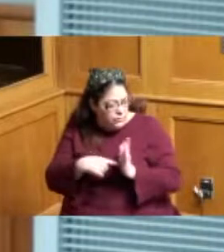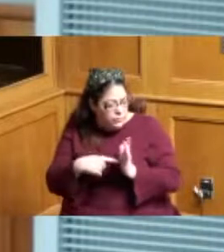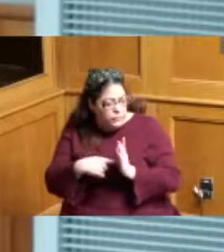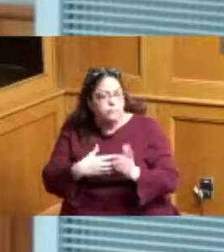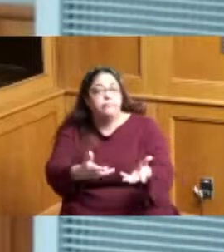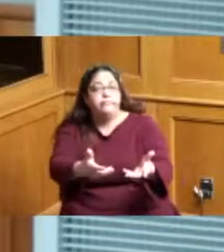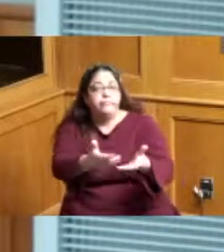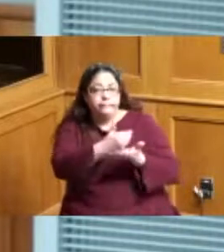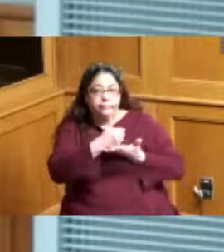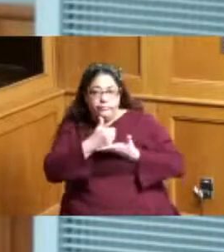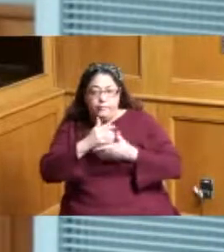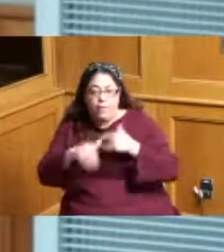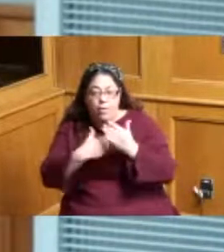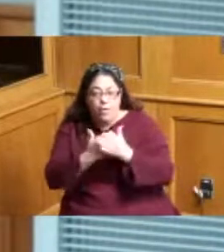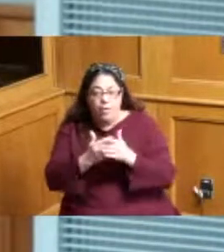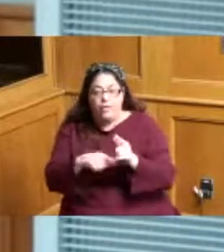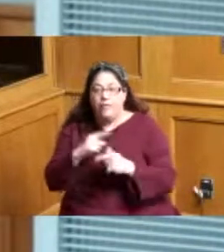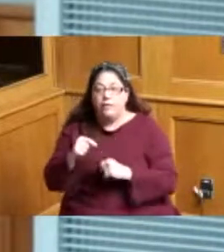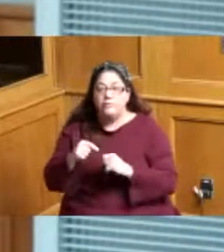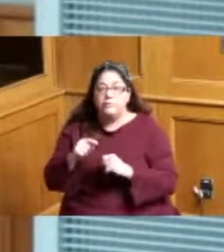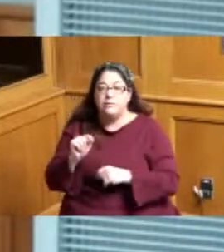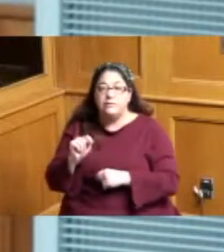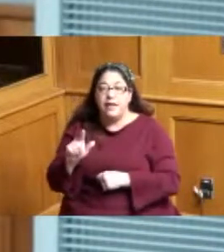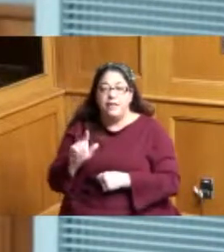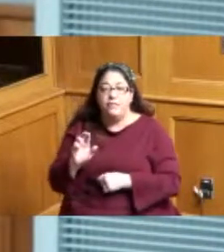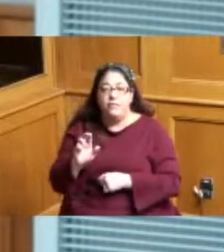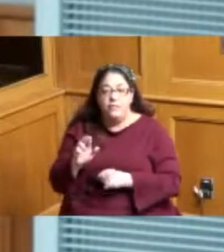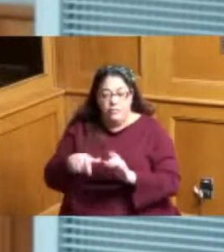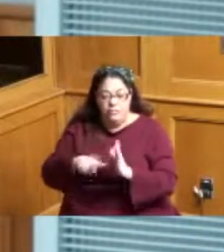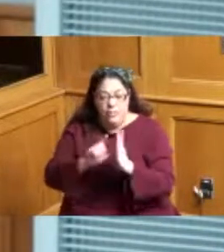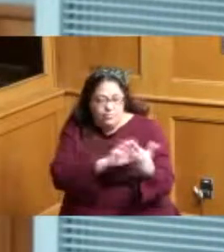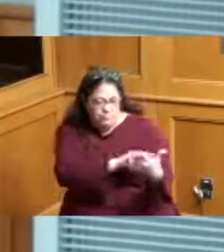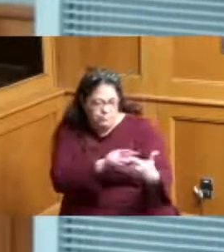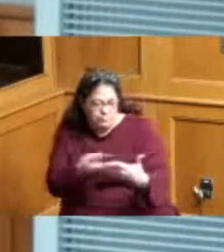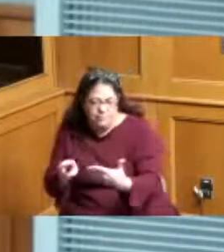the tax levy committee reviewed a total of seven different consulting proposals